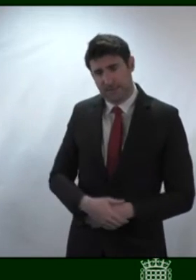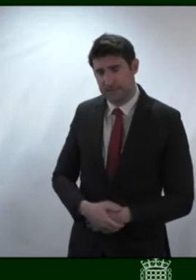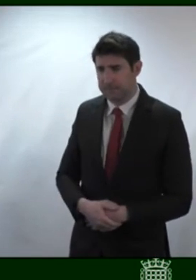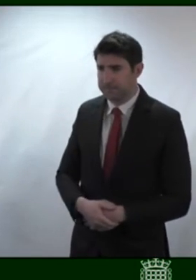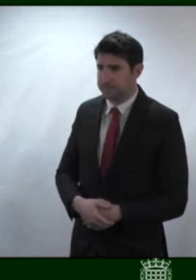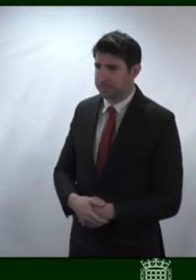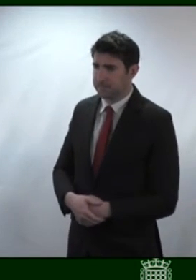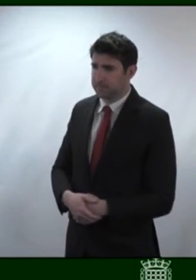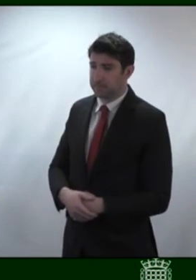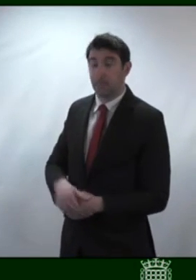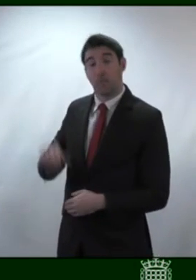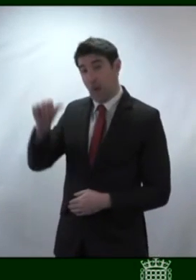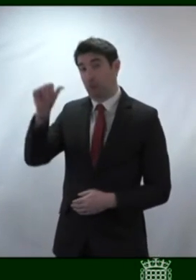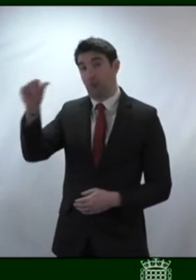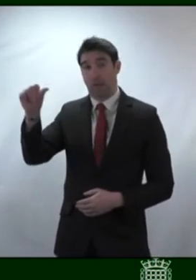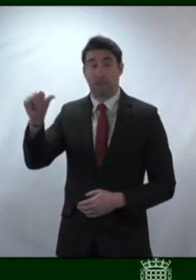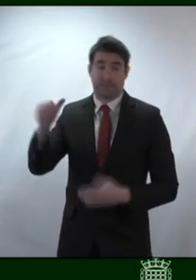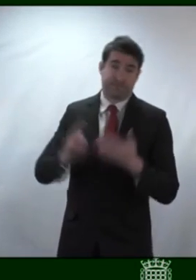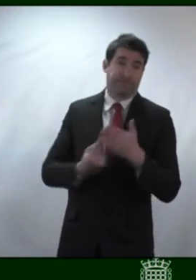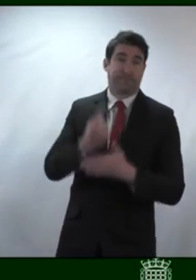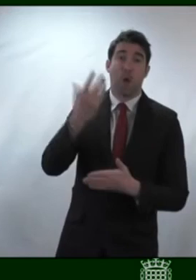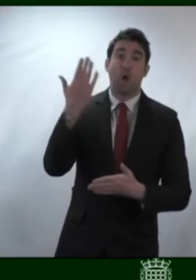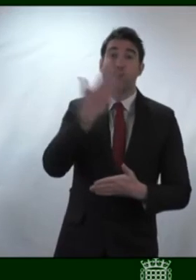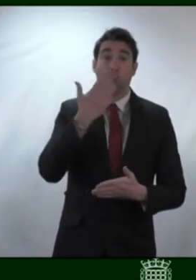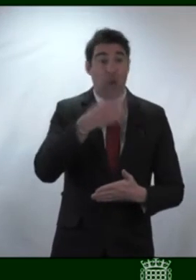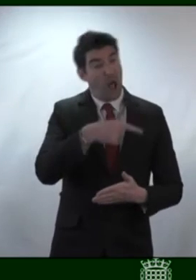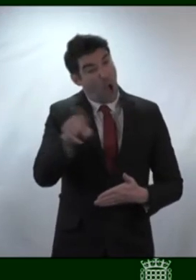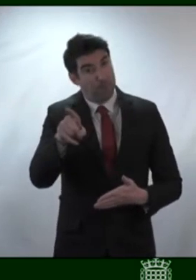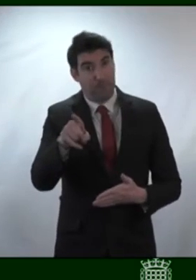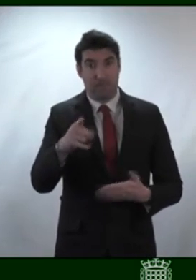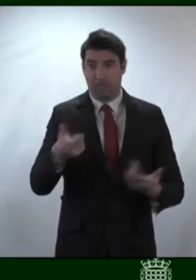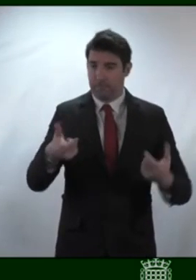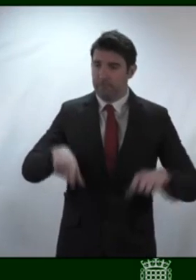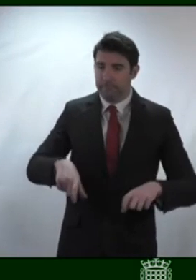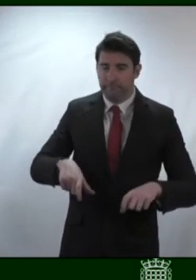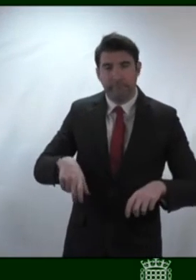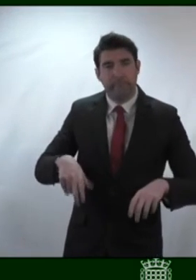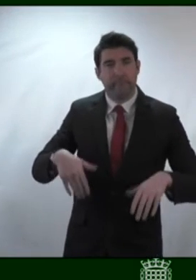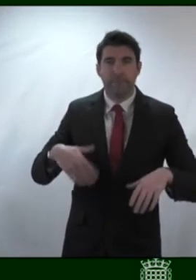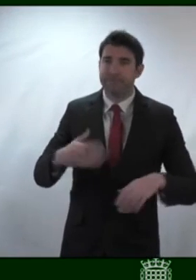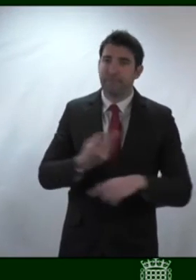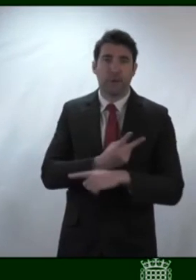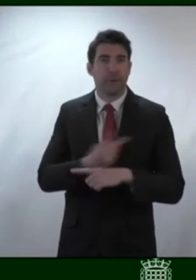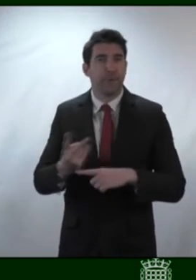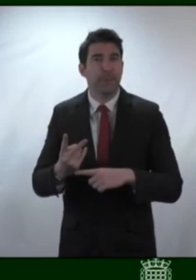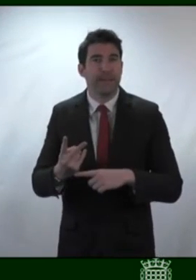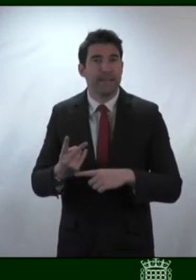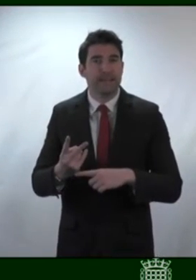because of self-isolation rules. One of the things that we are trying to do now is roll out lateral